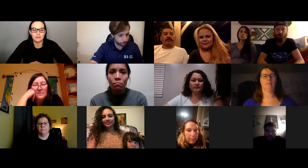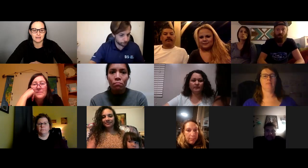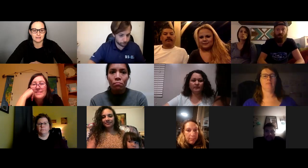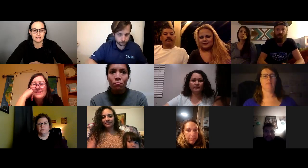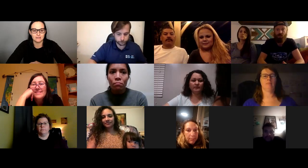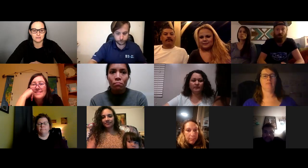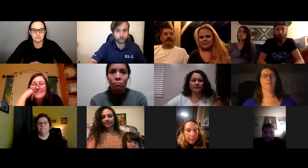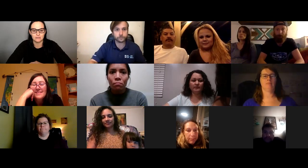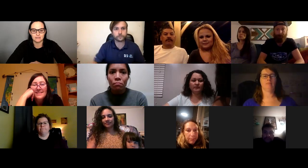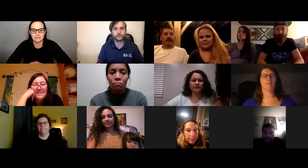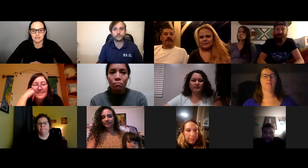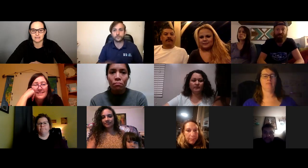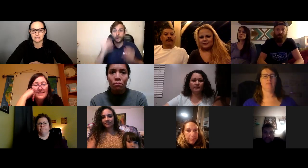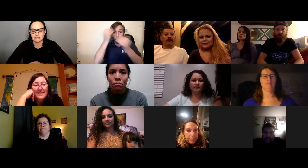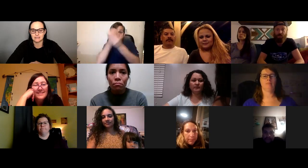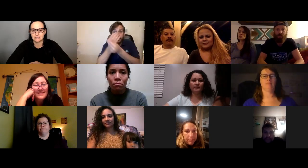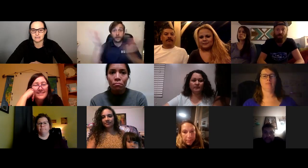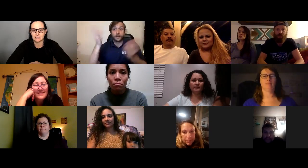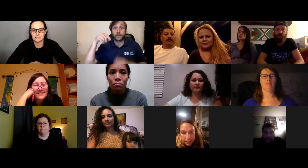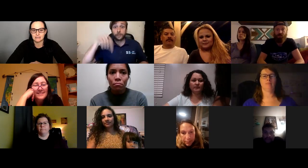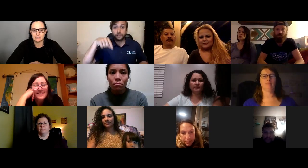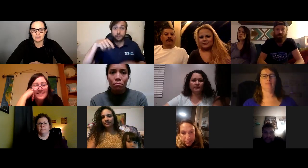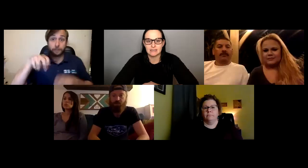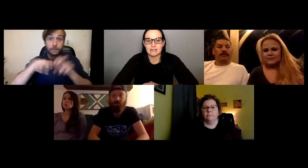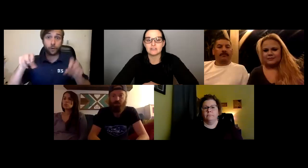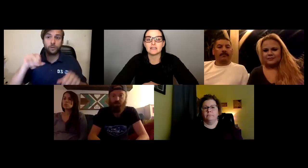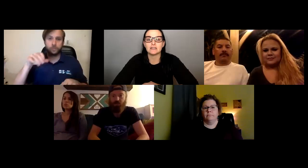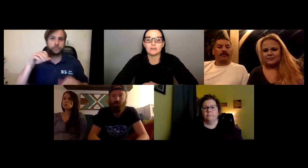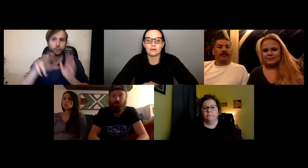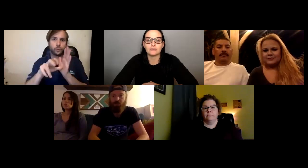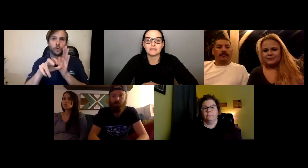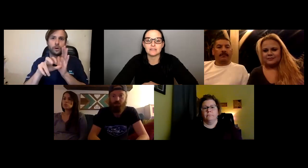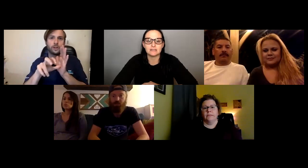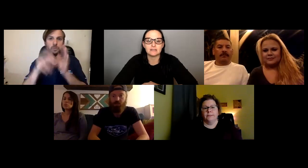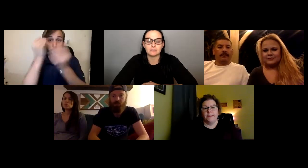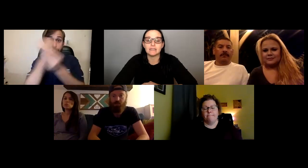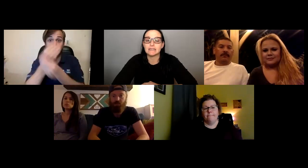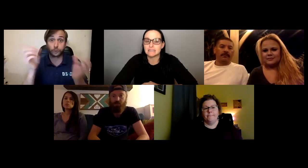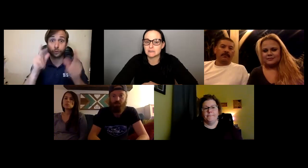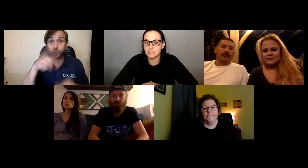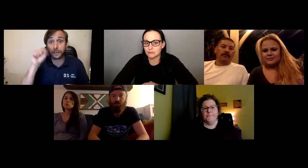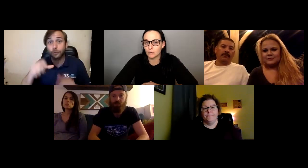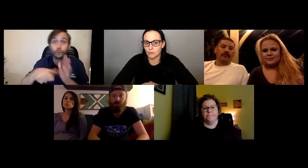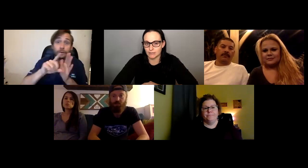panelists so just one second and just letting you know this meeting